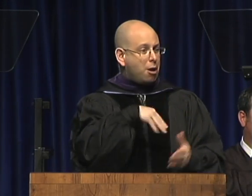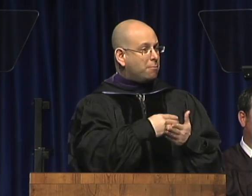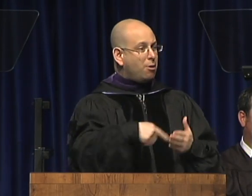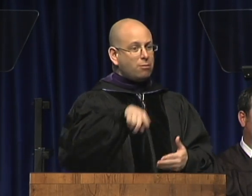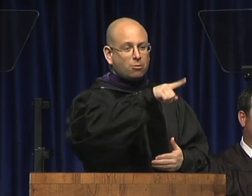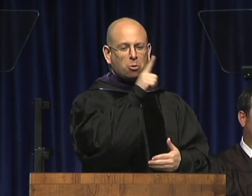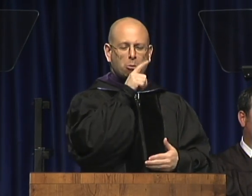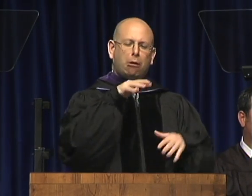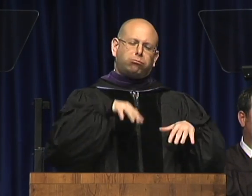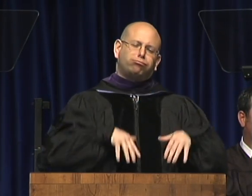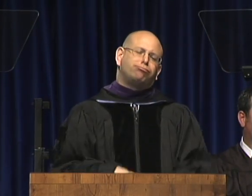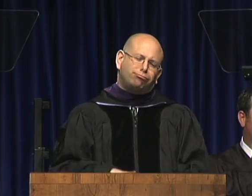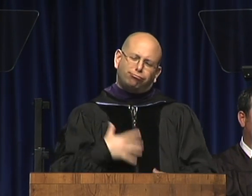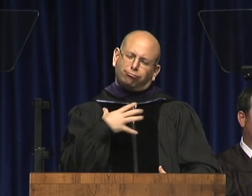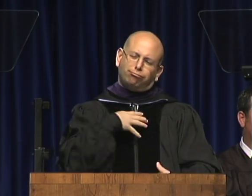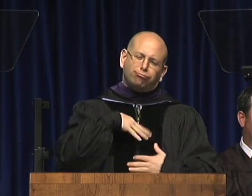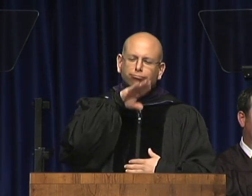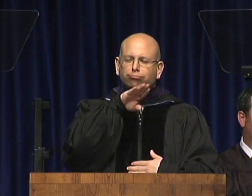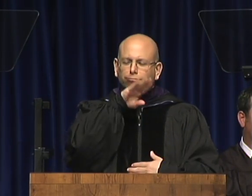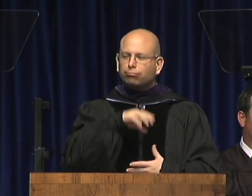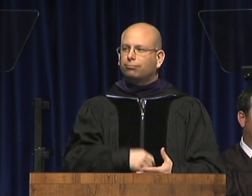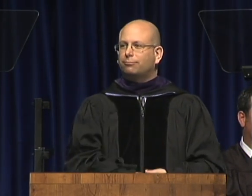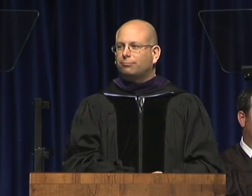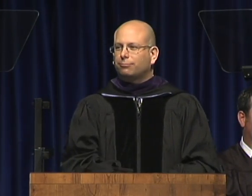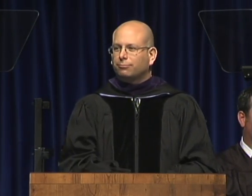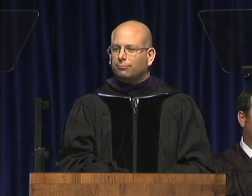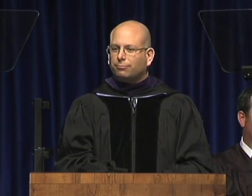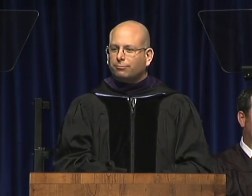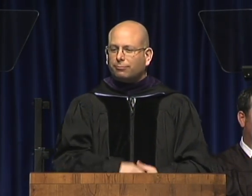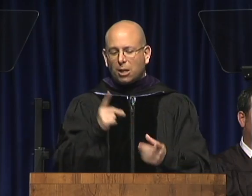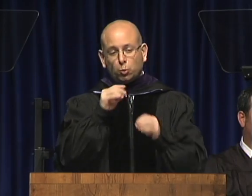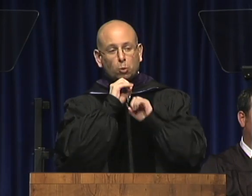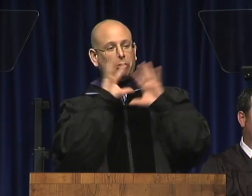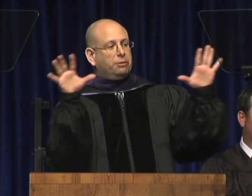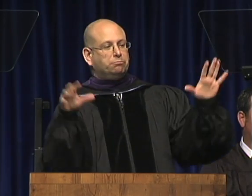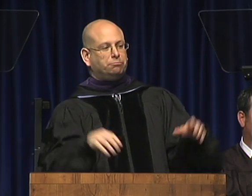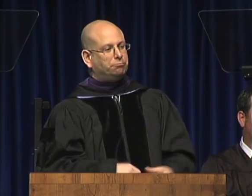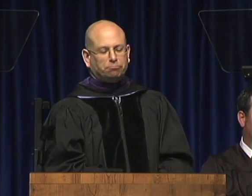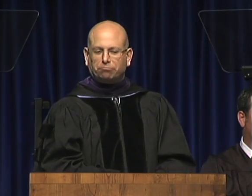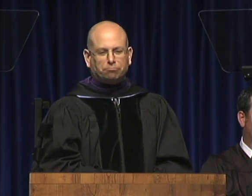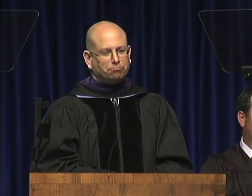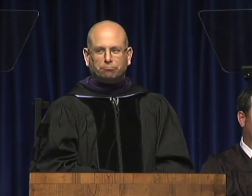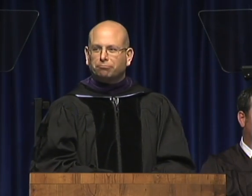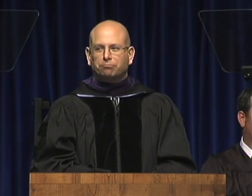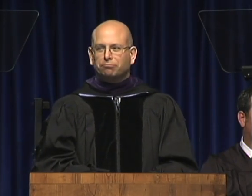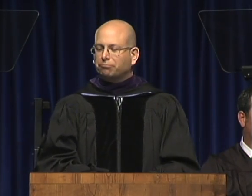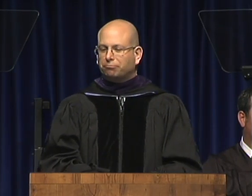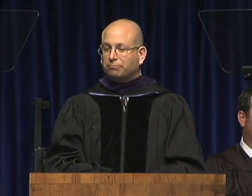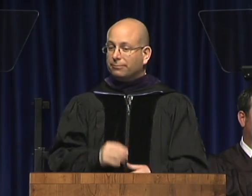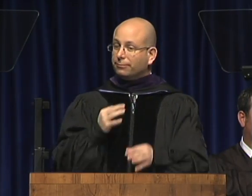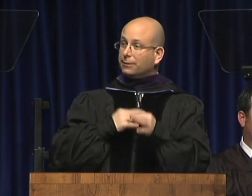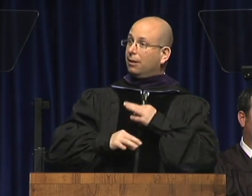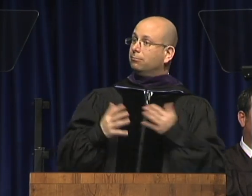They don't talk about people who are wallowing in frustration and who are doing nothing.